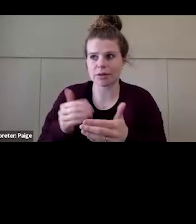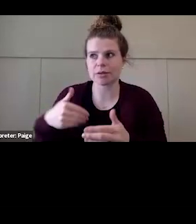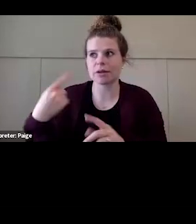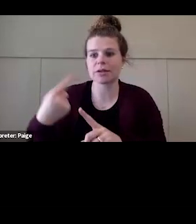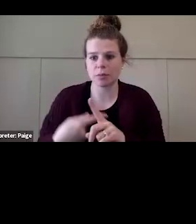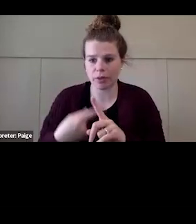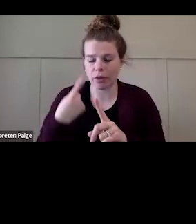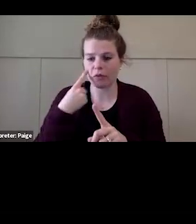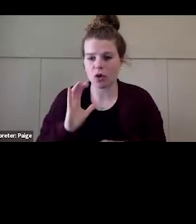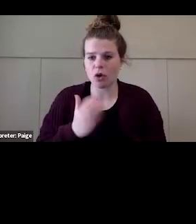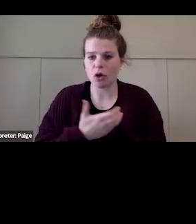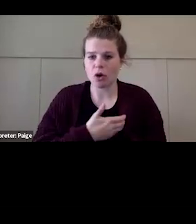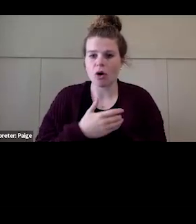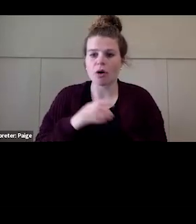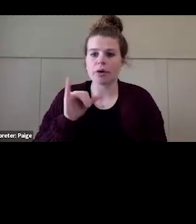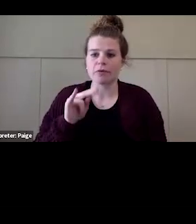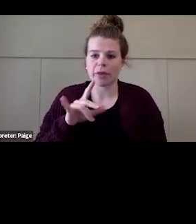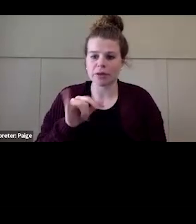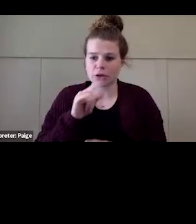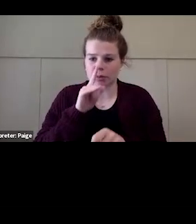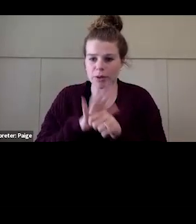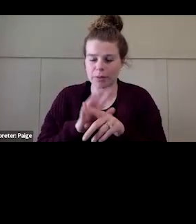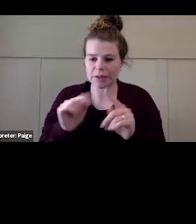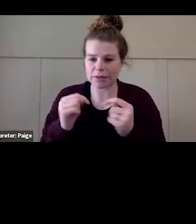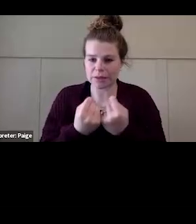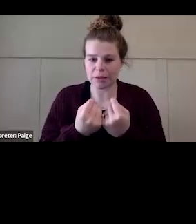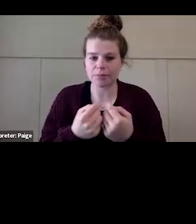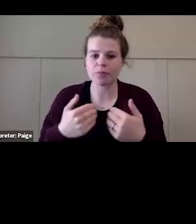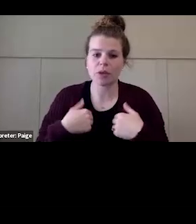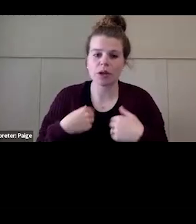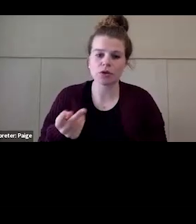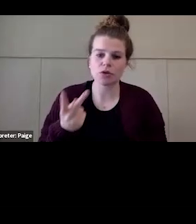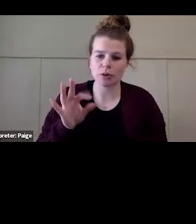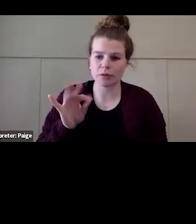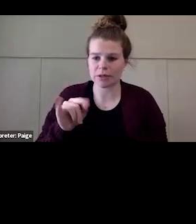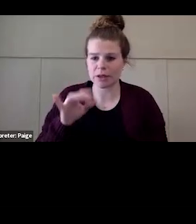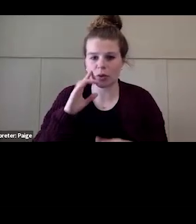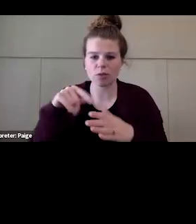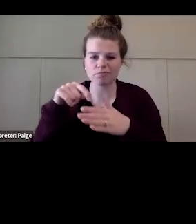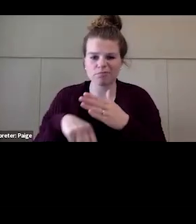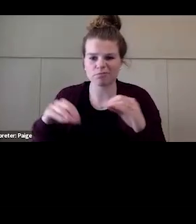for our involuntary commitment team that has two FTEs, and I'll get into a little bit more of the specifics of that later.